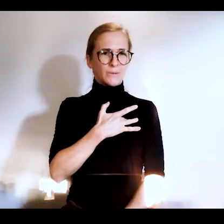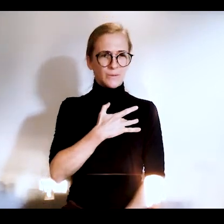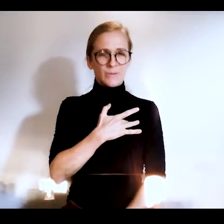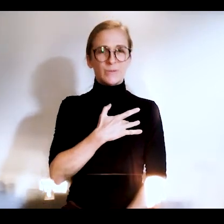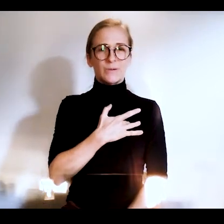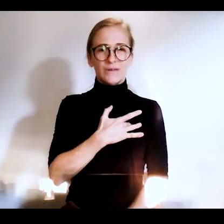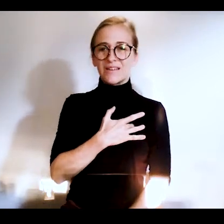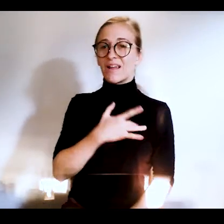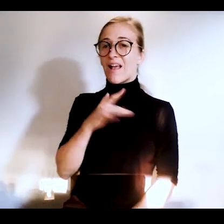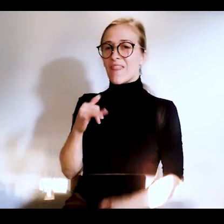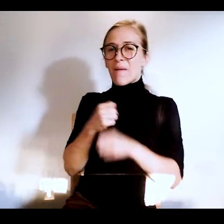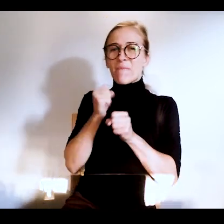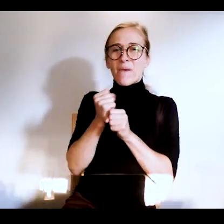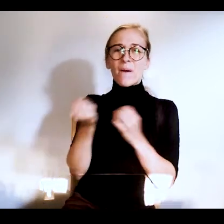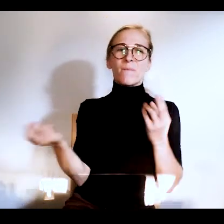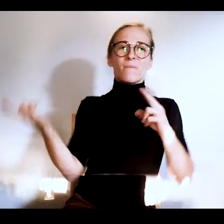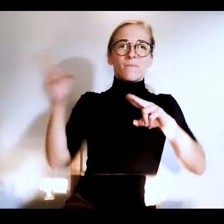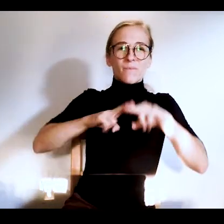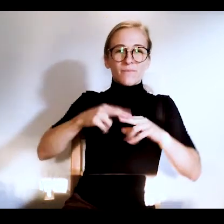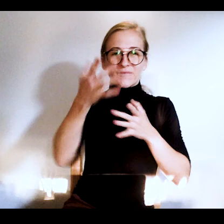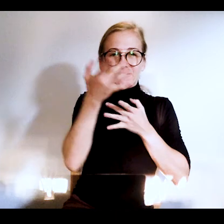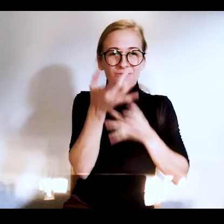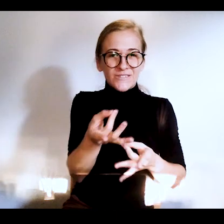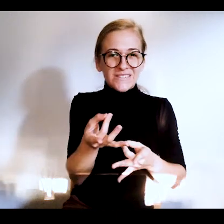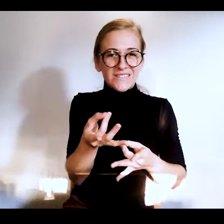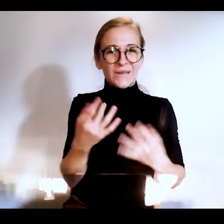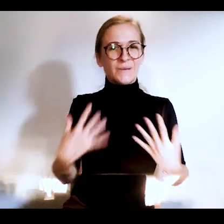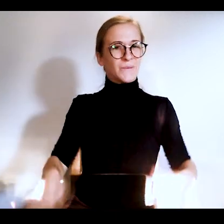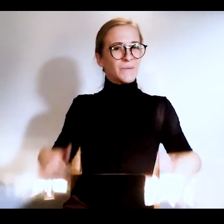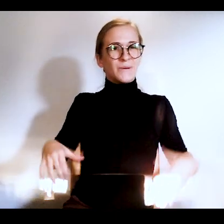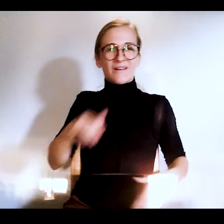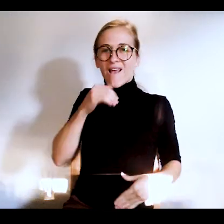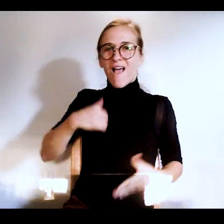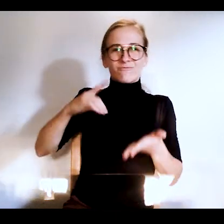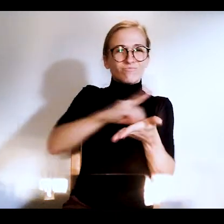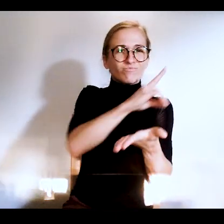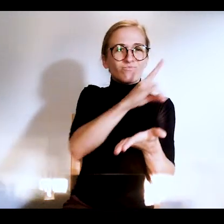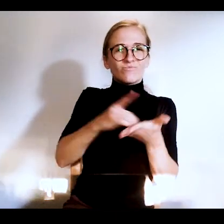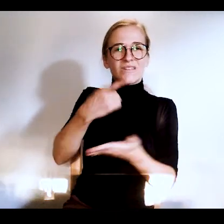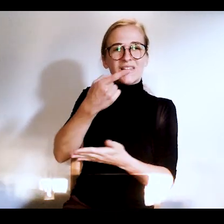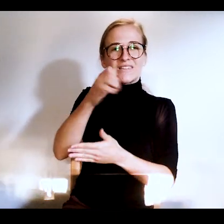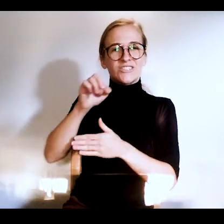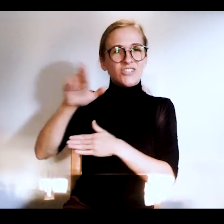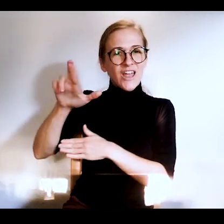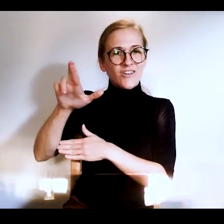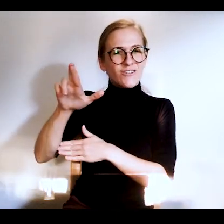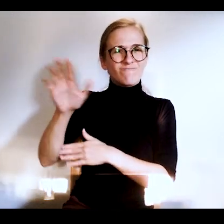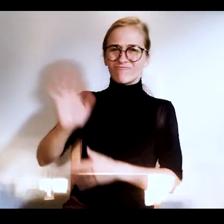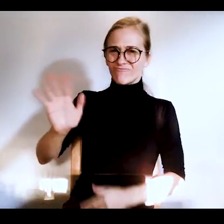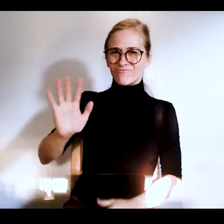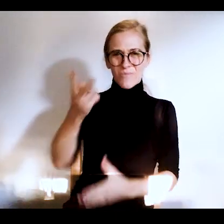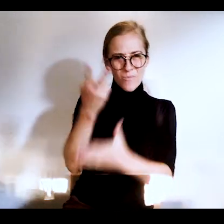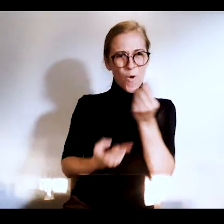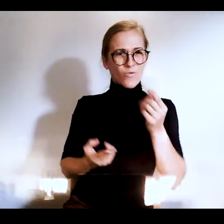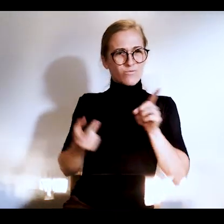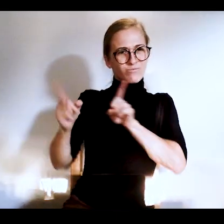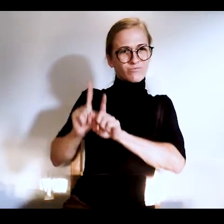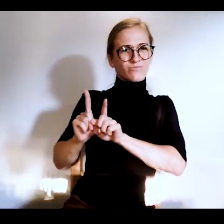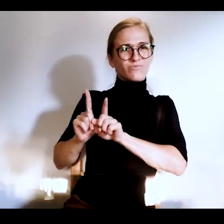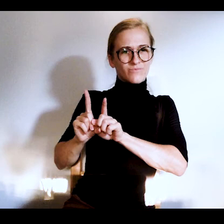It makes it even more interesting because there’s no gender discrimination. Thank you very much to all three of you. I'm very grateful.